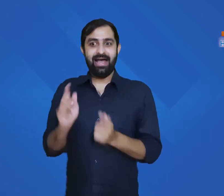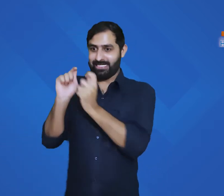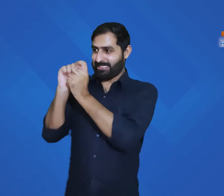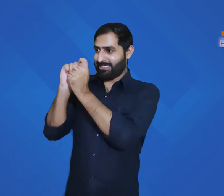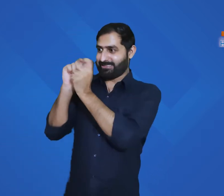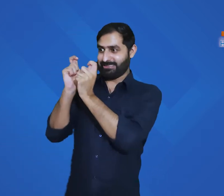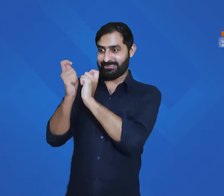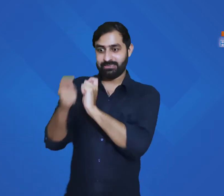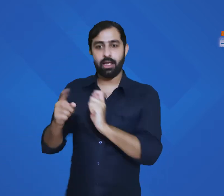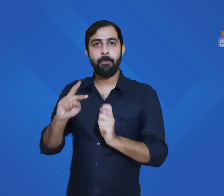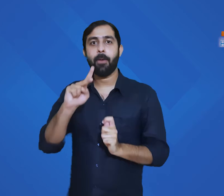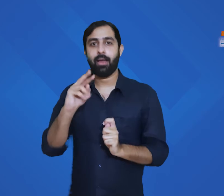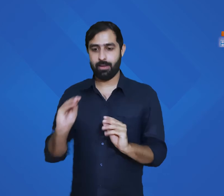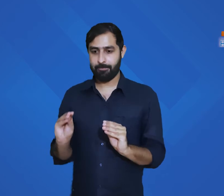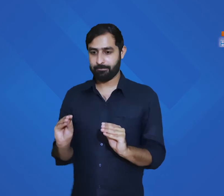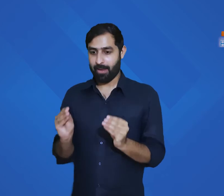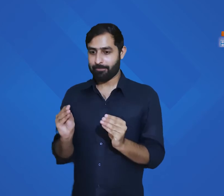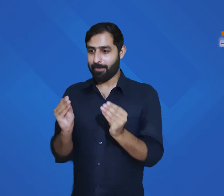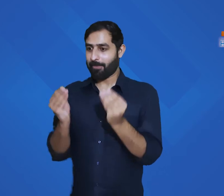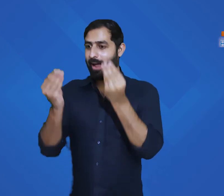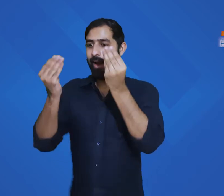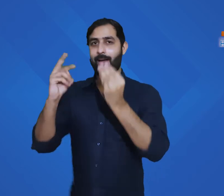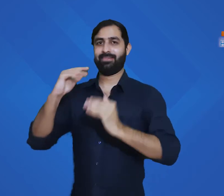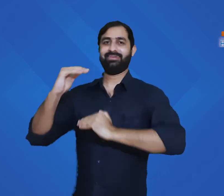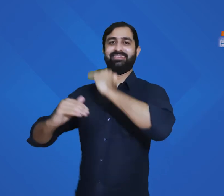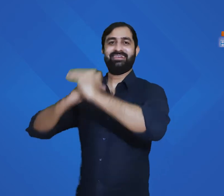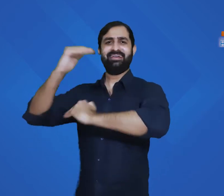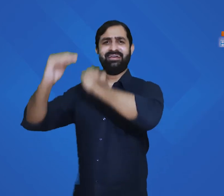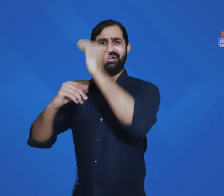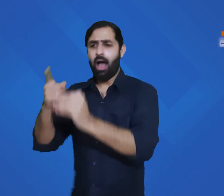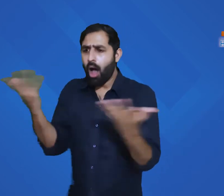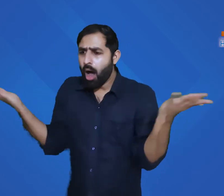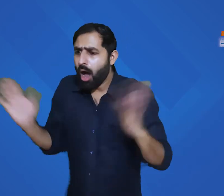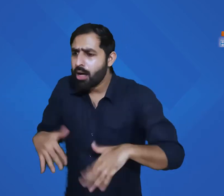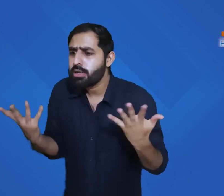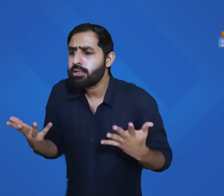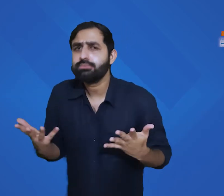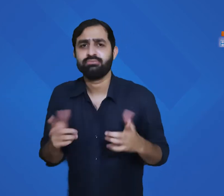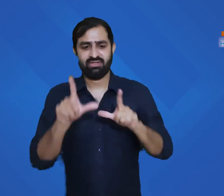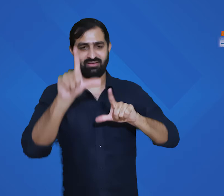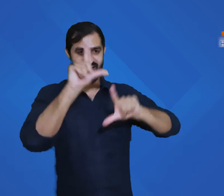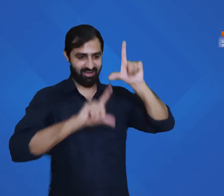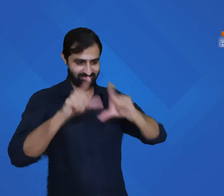Because of evolution we are developing and this development has come about through language.